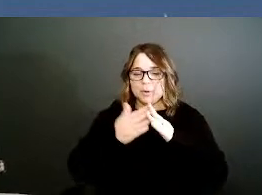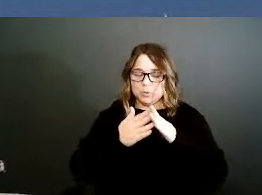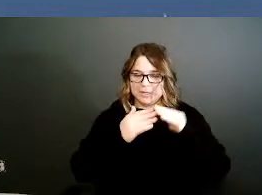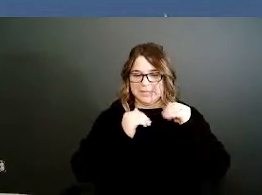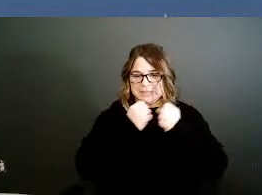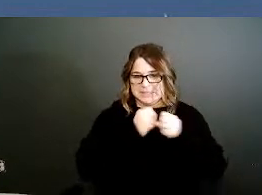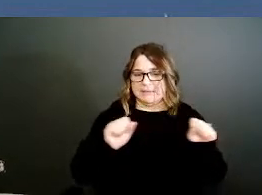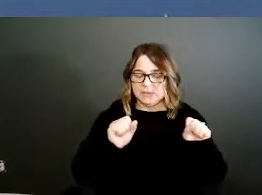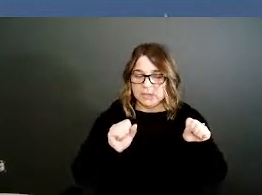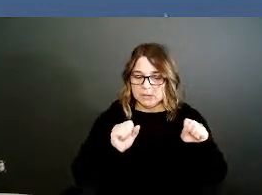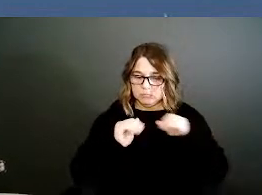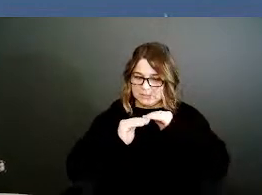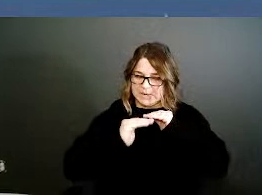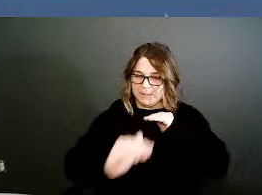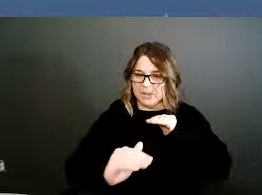KEEPING PEOPLE OUT OF JAIL, WITH THEIR FAMILIES